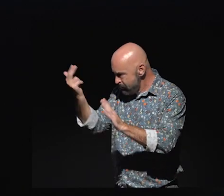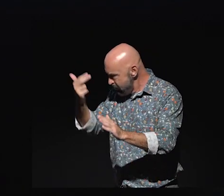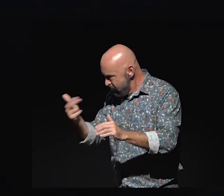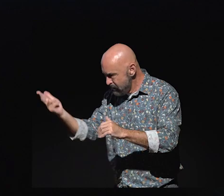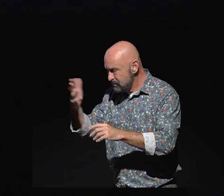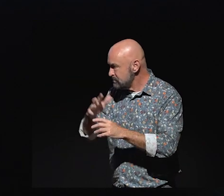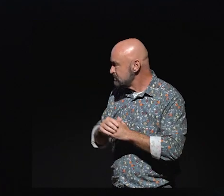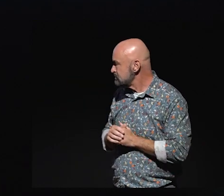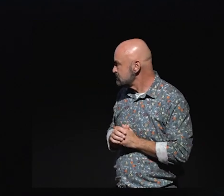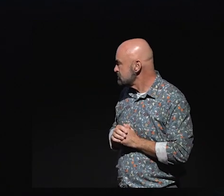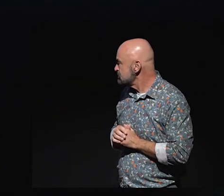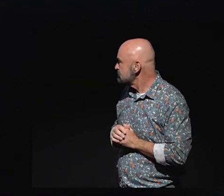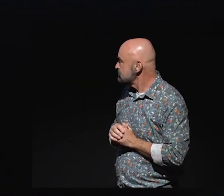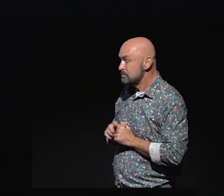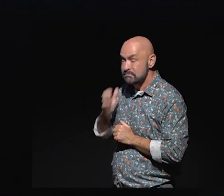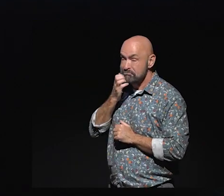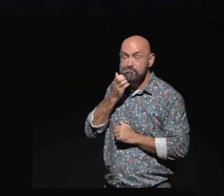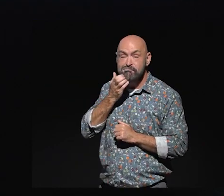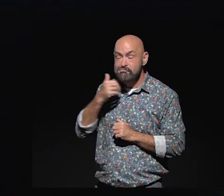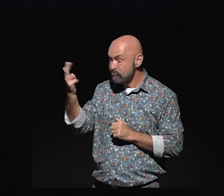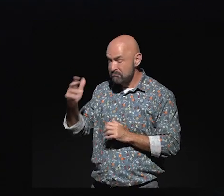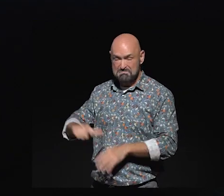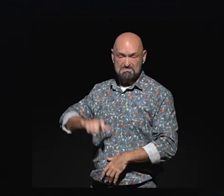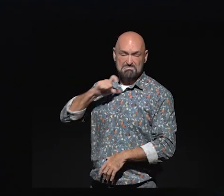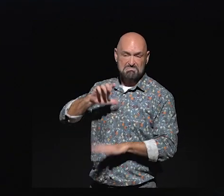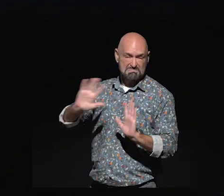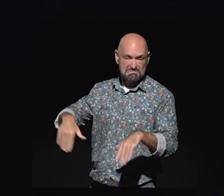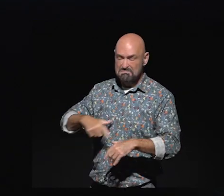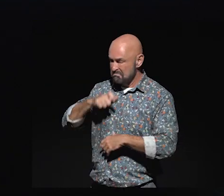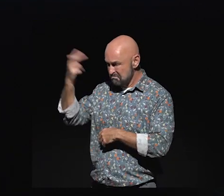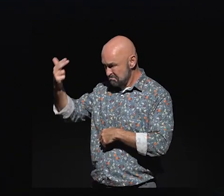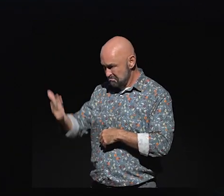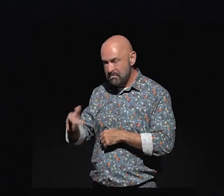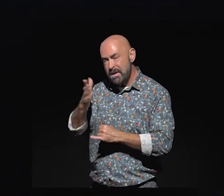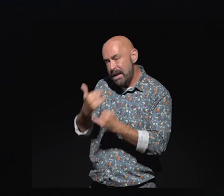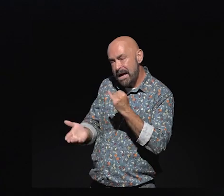with complete confidence at the last moment in the conception.